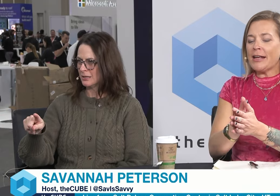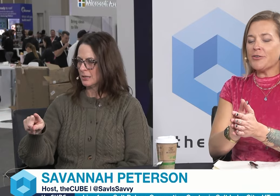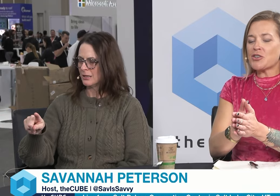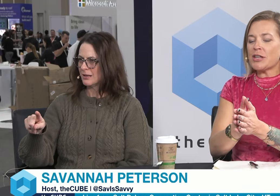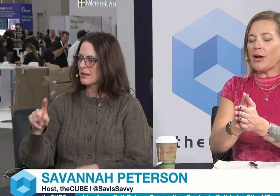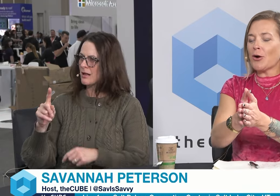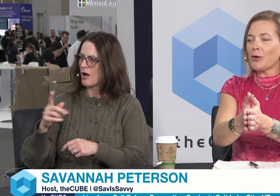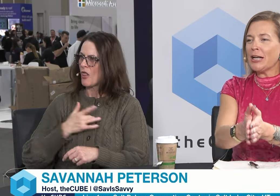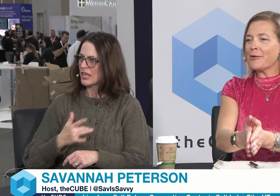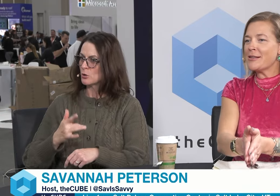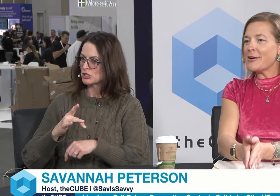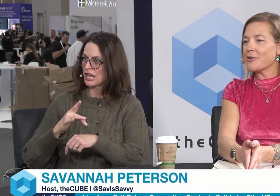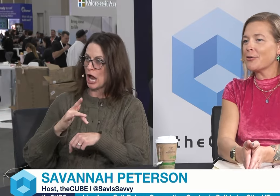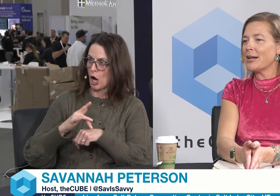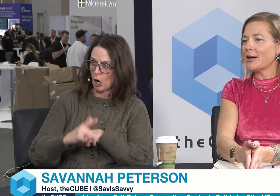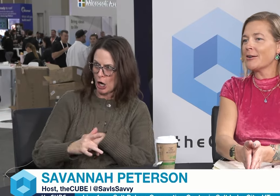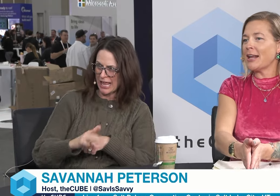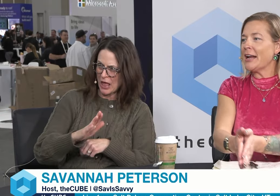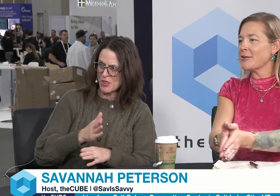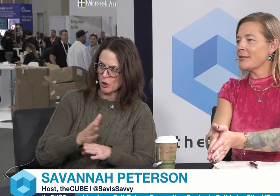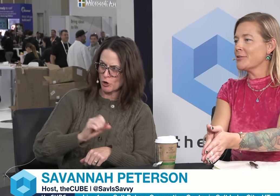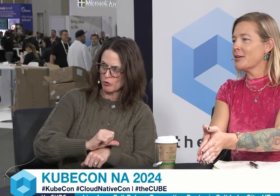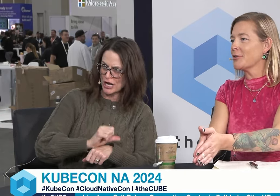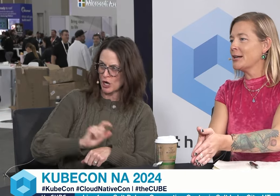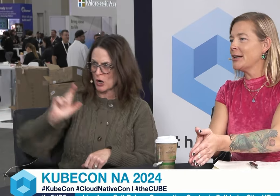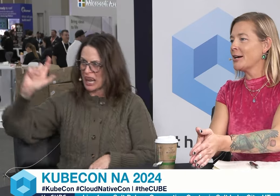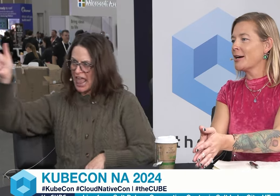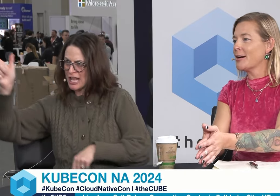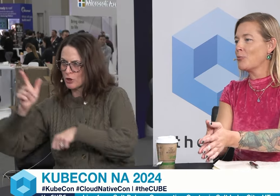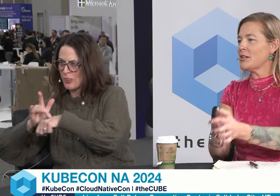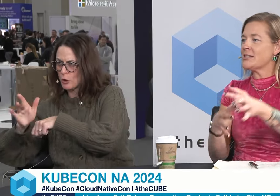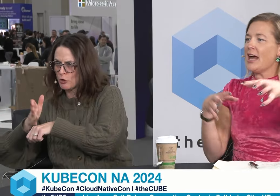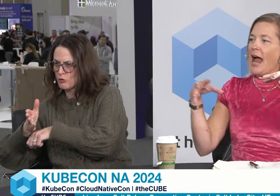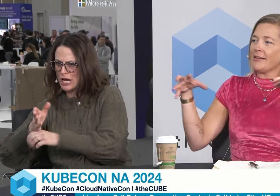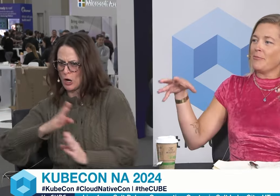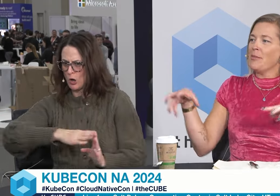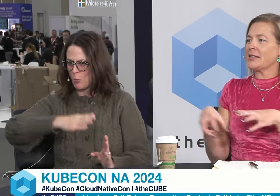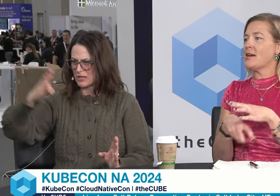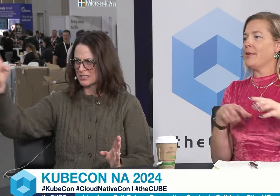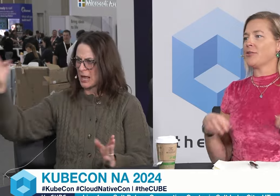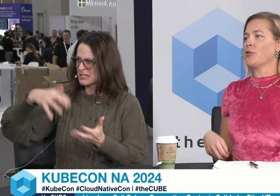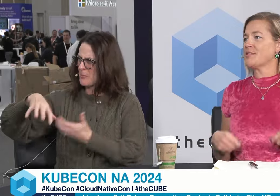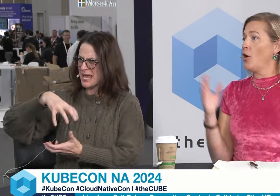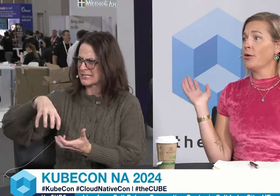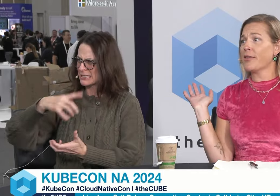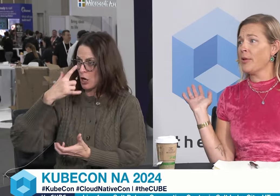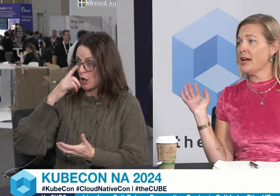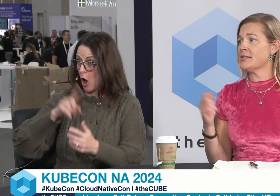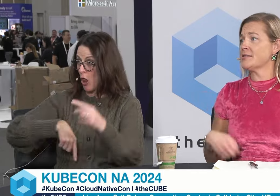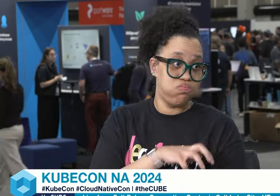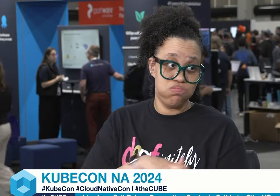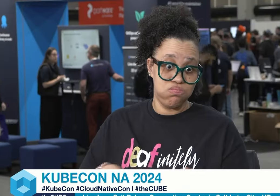are they usually earlier in their career? Later in their career? What's that mix up in the groups? All over the place.